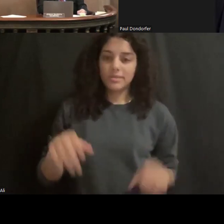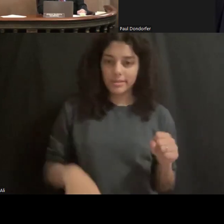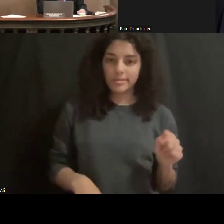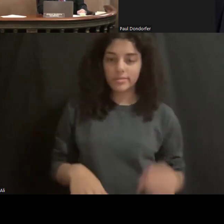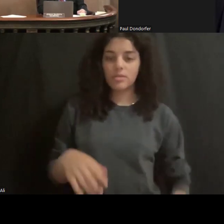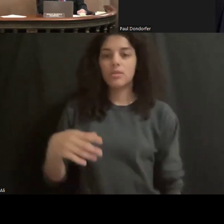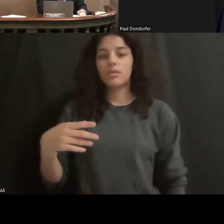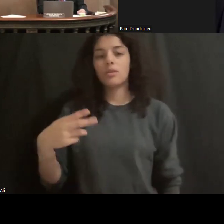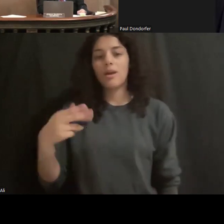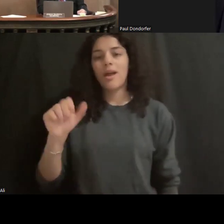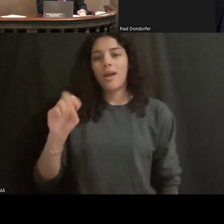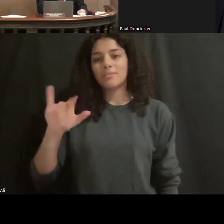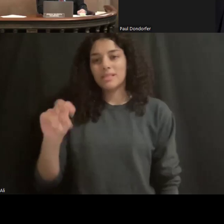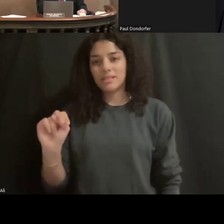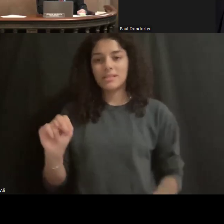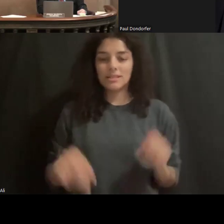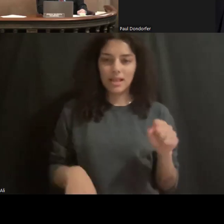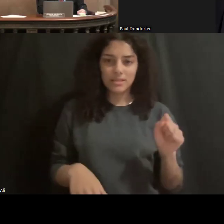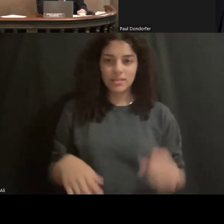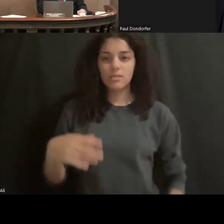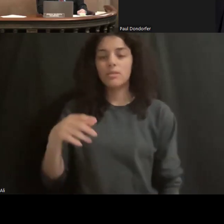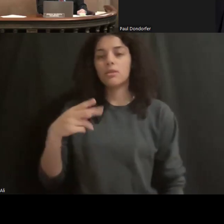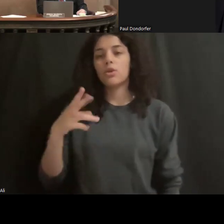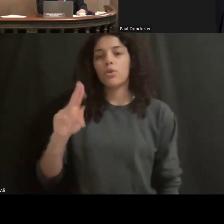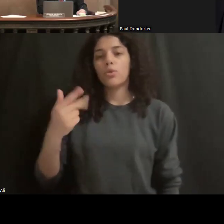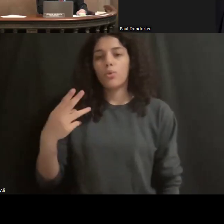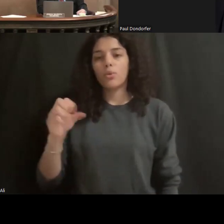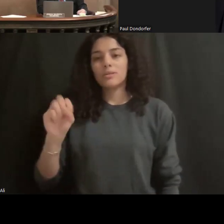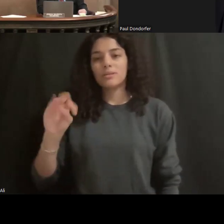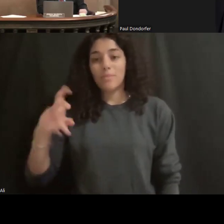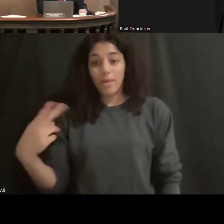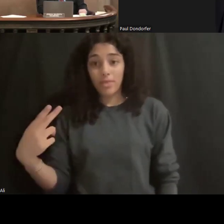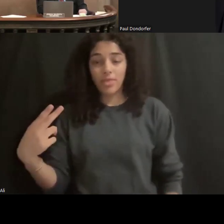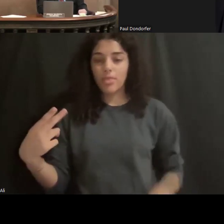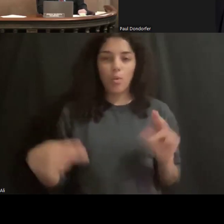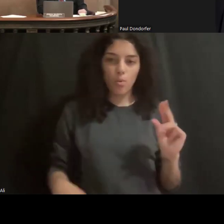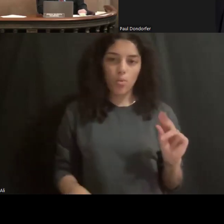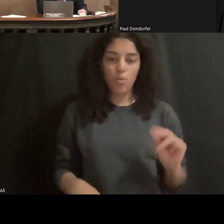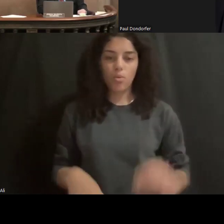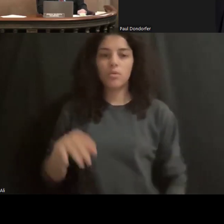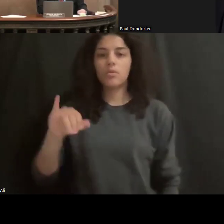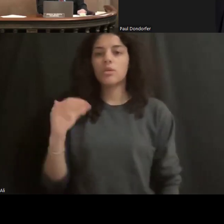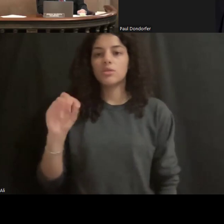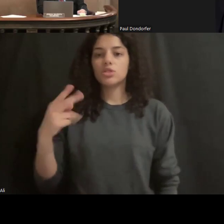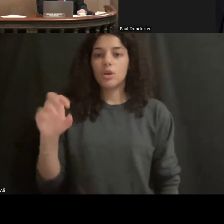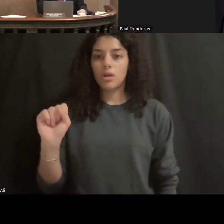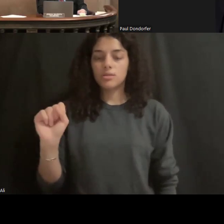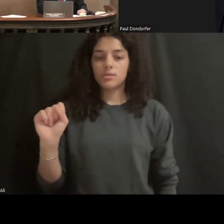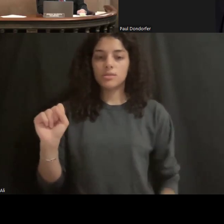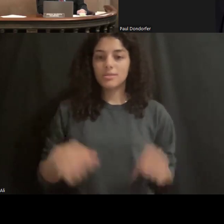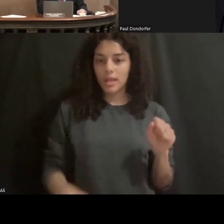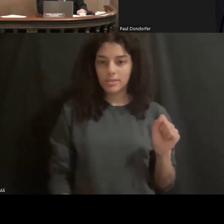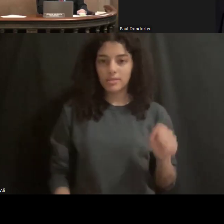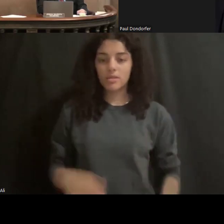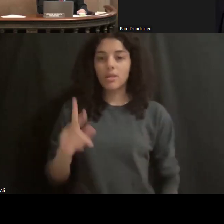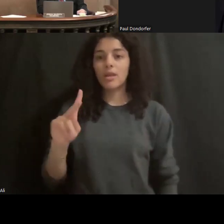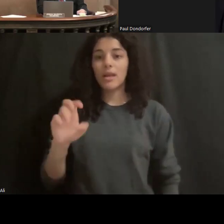Hasbman Miss Hman votes yes Miss Smith Miss Smith votes no Mr John's Mr John's votes yes Mr Keller